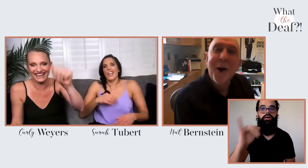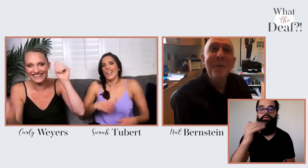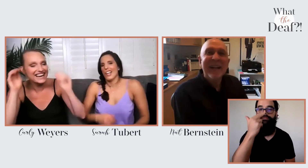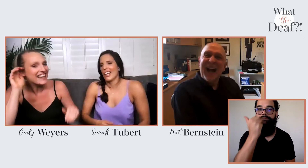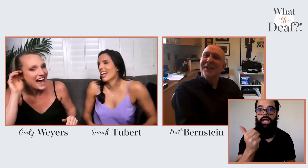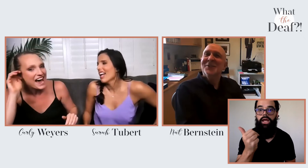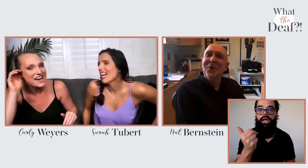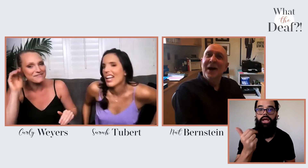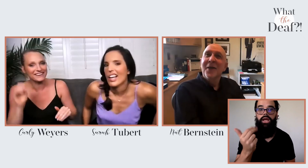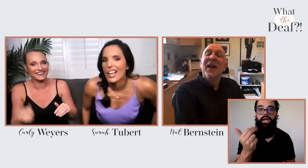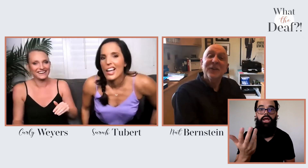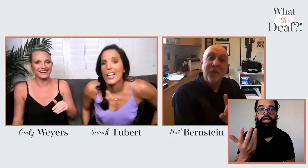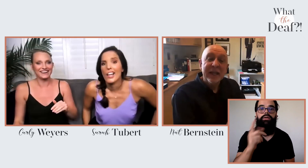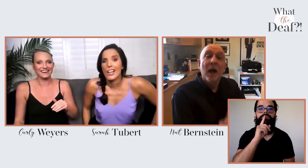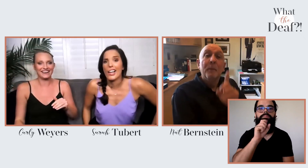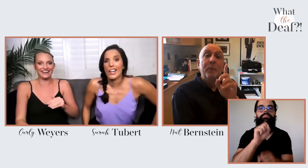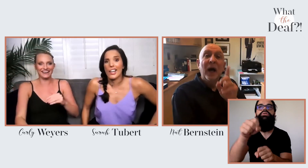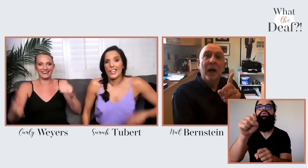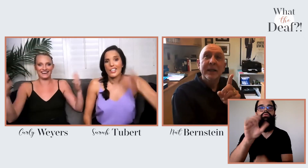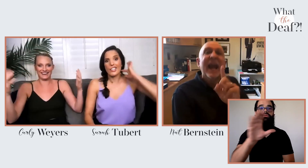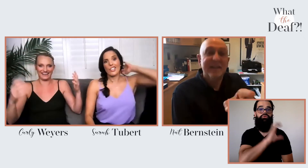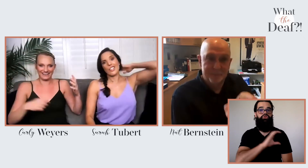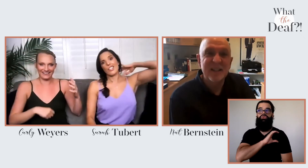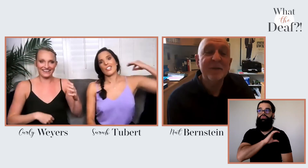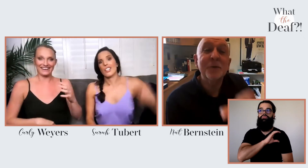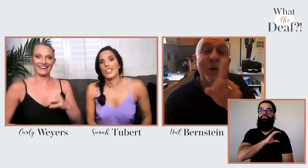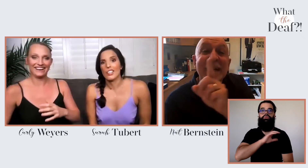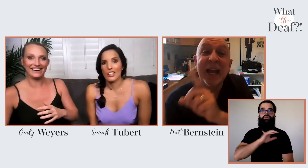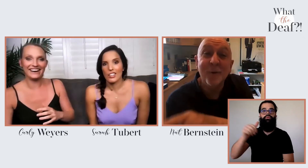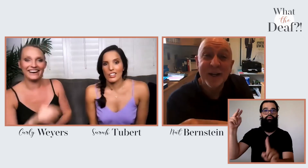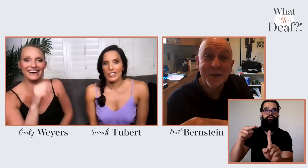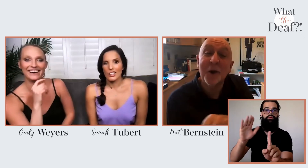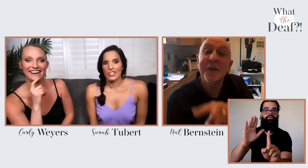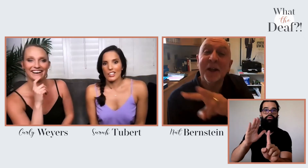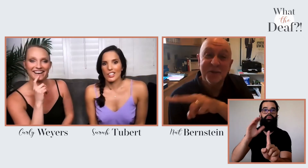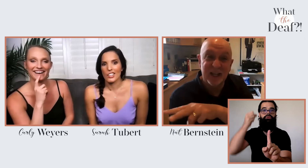Oh my God, that's so that's funny. But yes, because if your character on the other side,